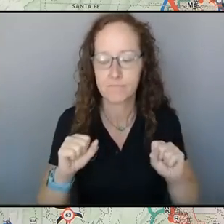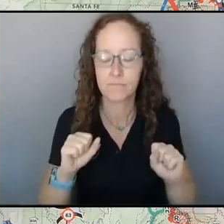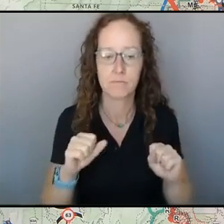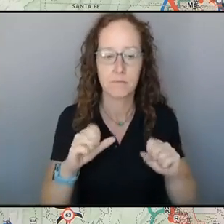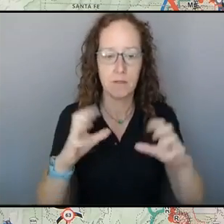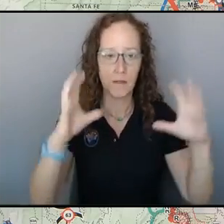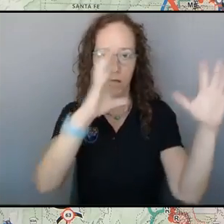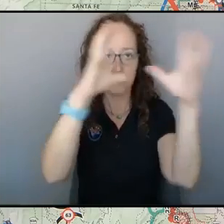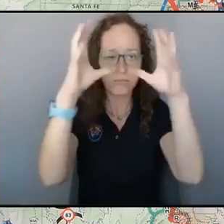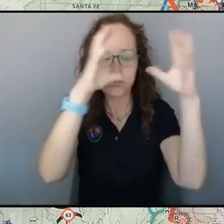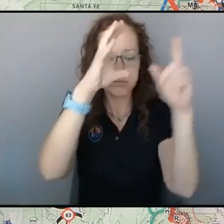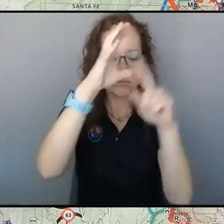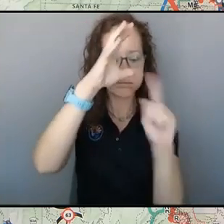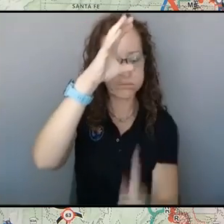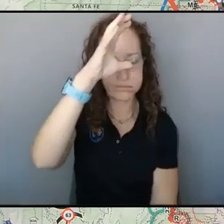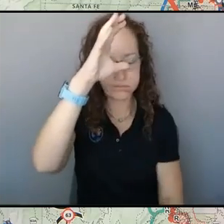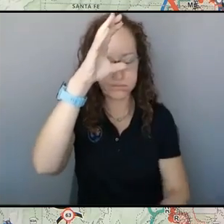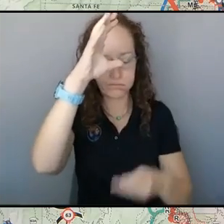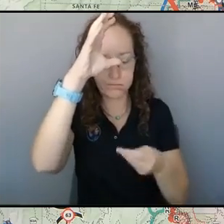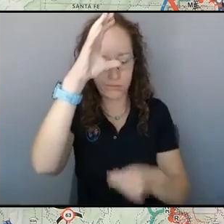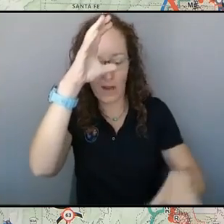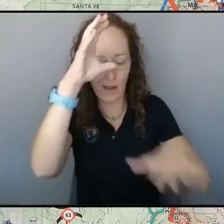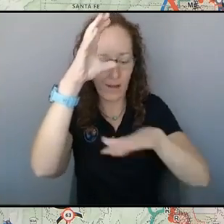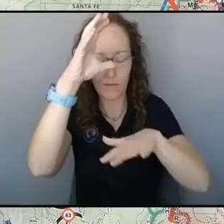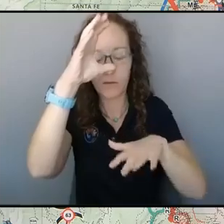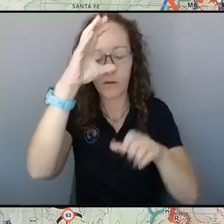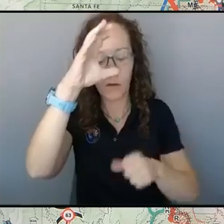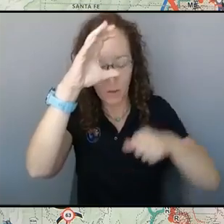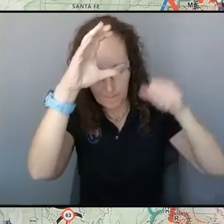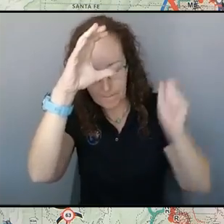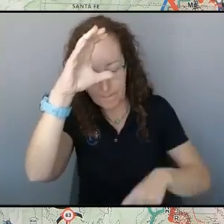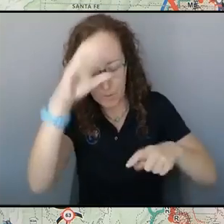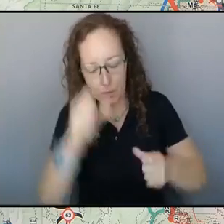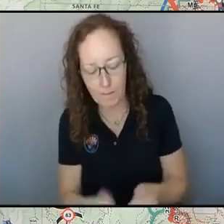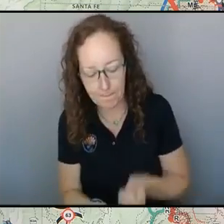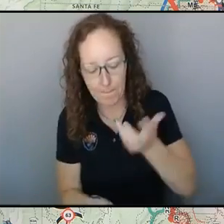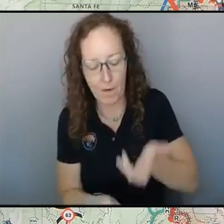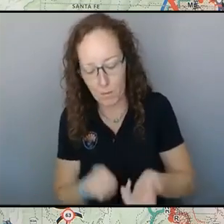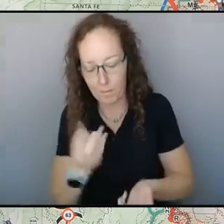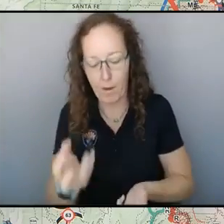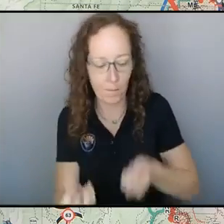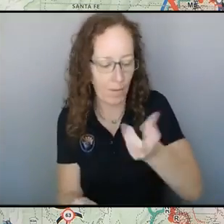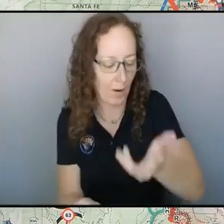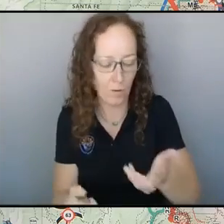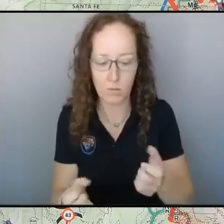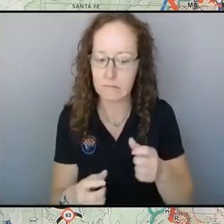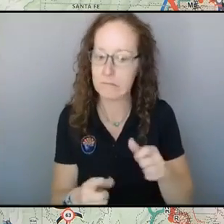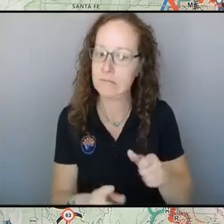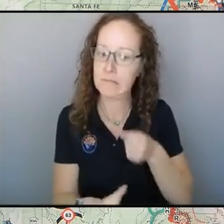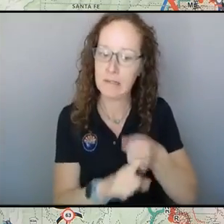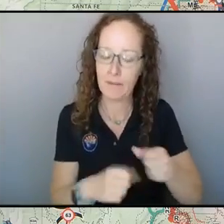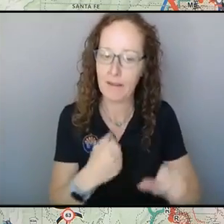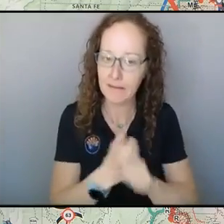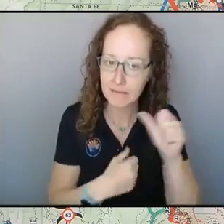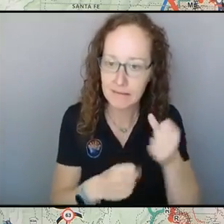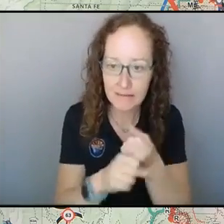starts, could also impact safety, and those gusty and erratic outflow winds. Now, just to speak of it because I'm